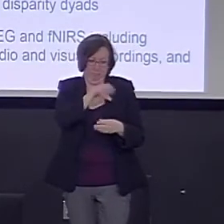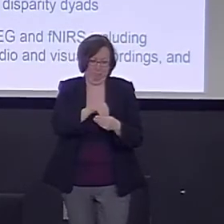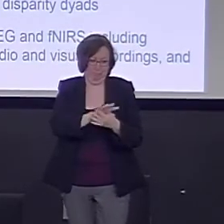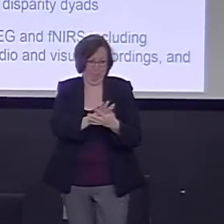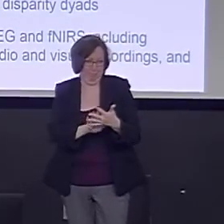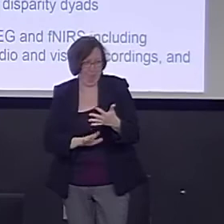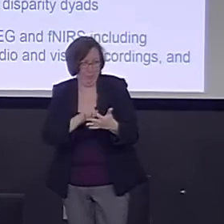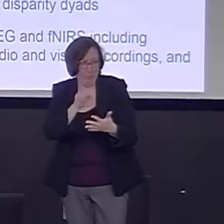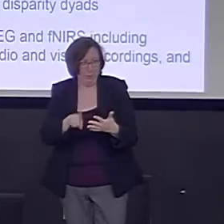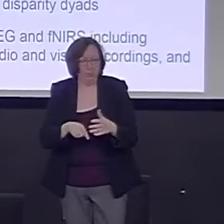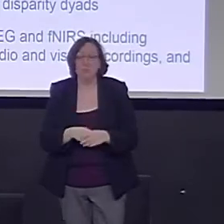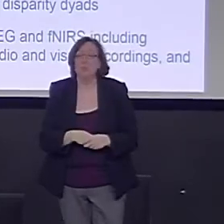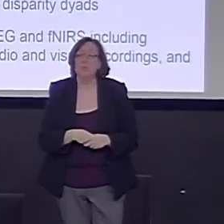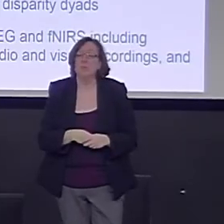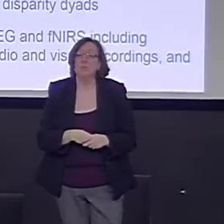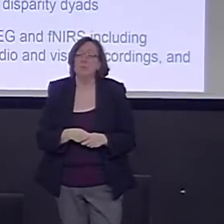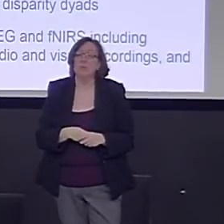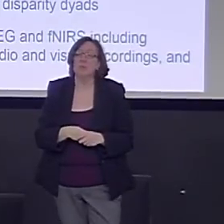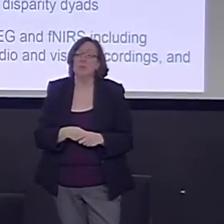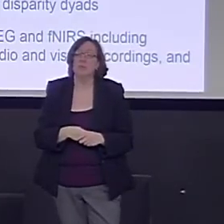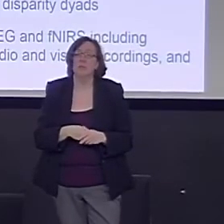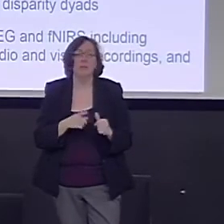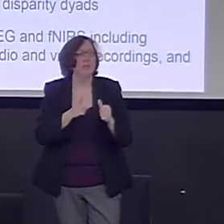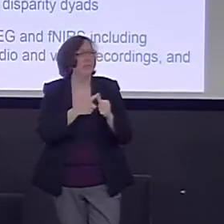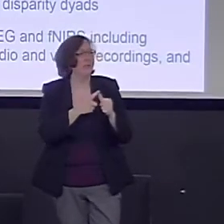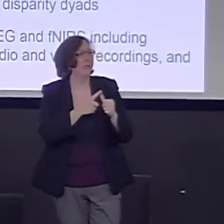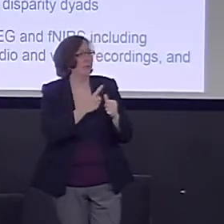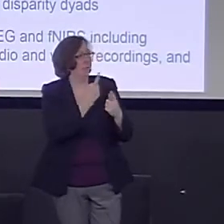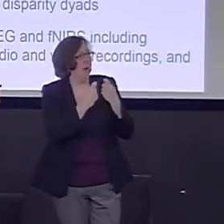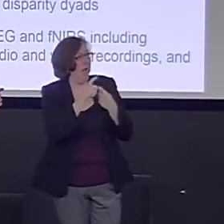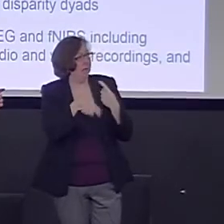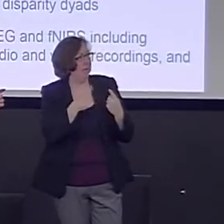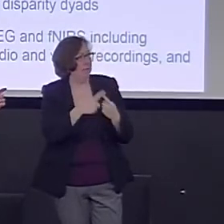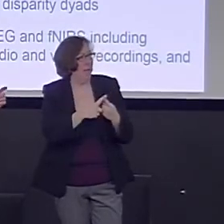but the first one about variability of the subjects